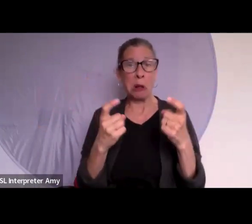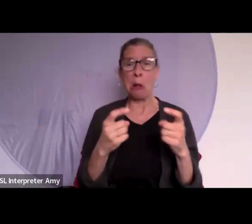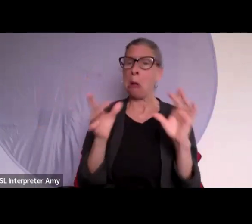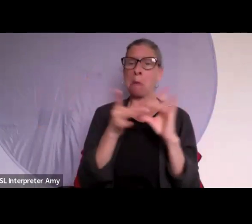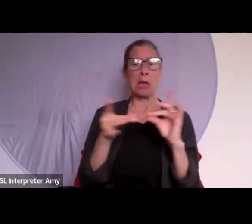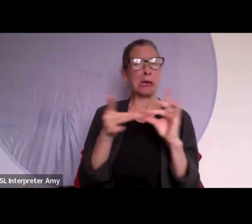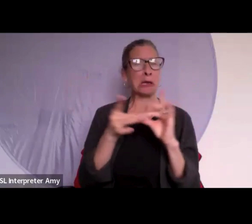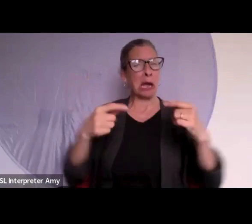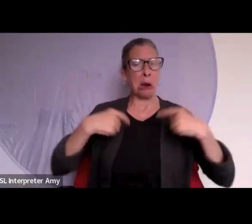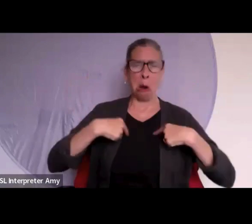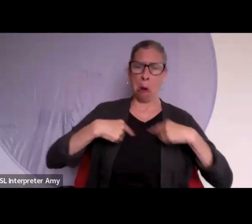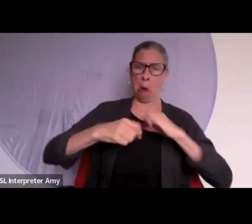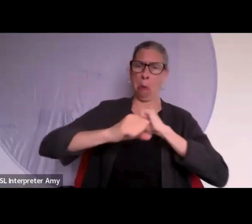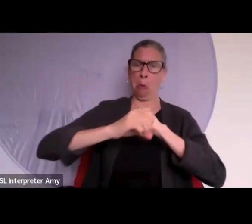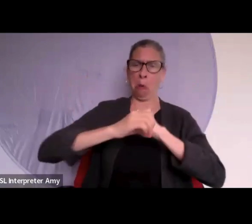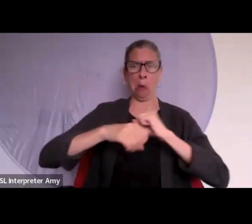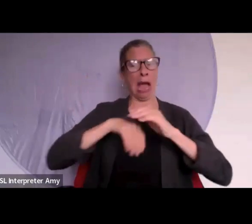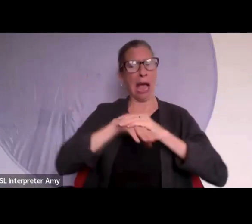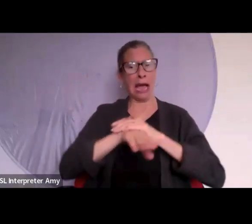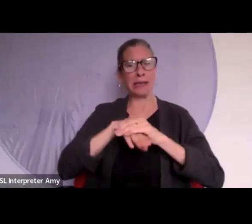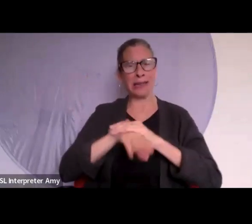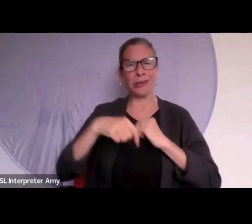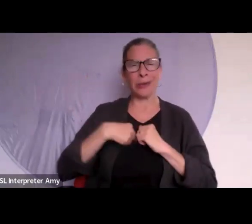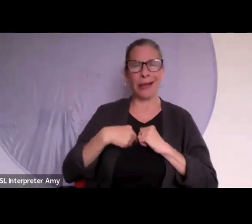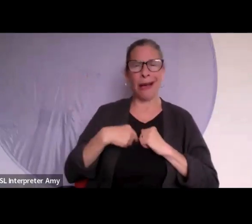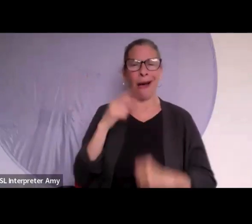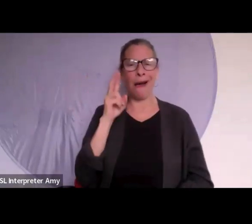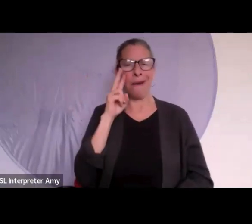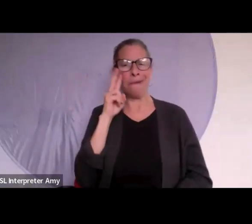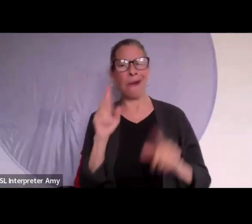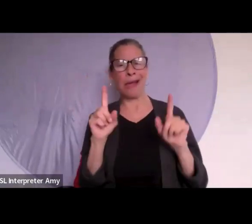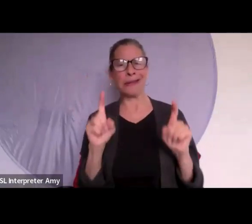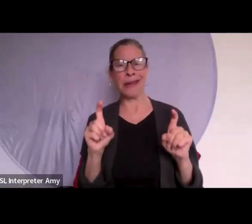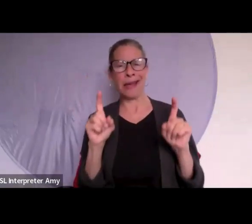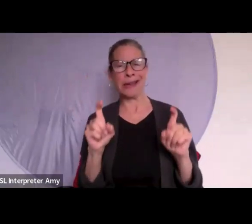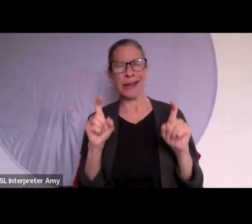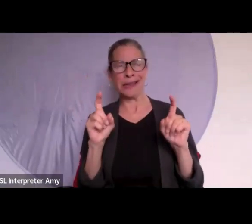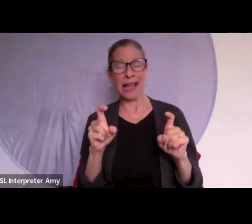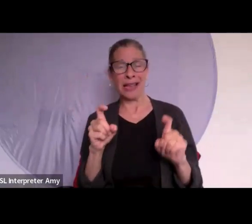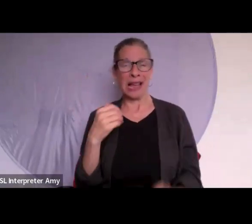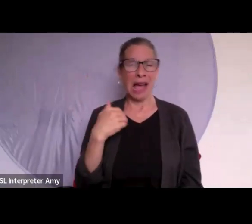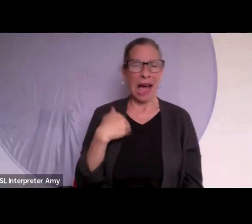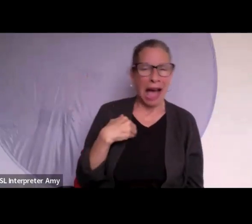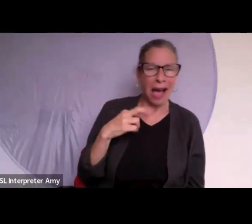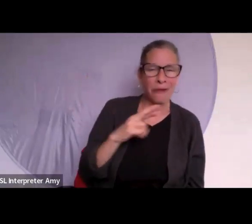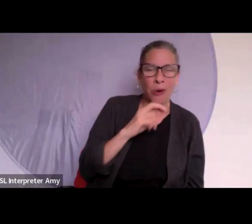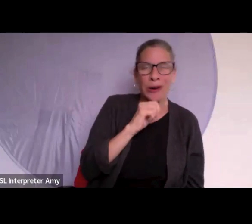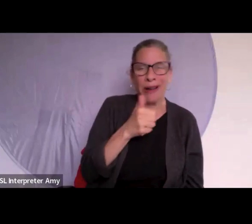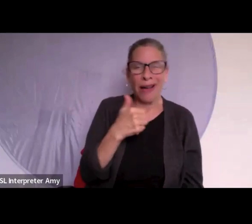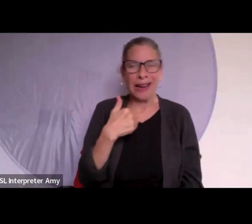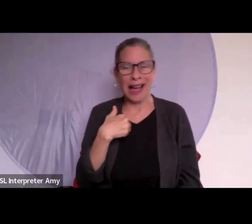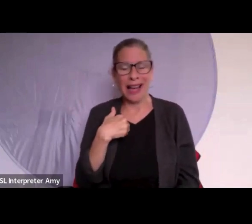mean way and see what they actually have, what they really know. And unfortunately, half the time